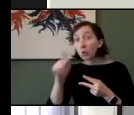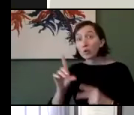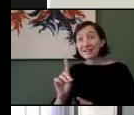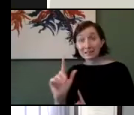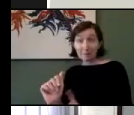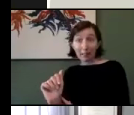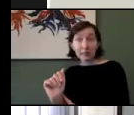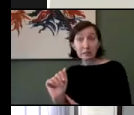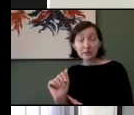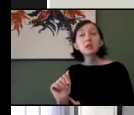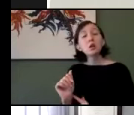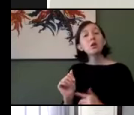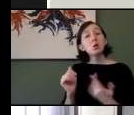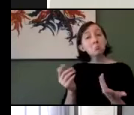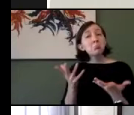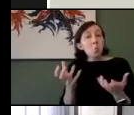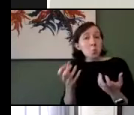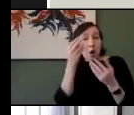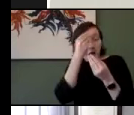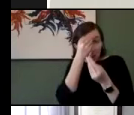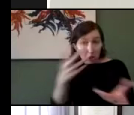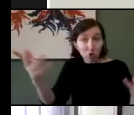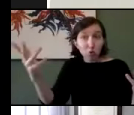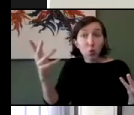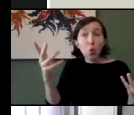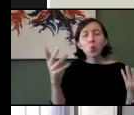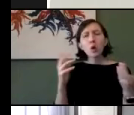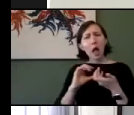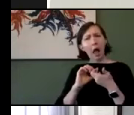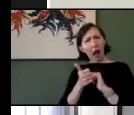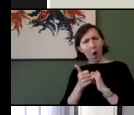we want you to know we're thinking about how to problem-solve this.